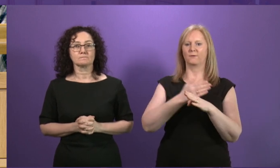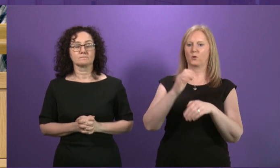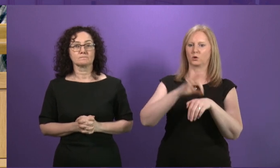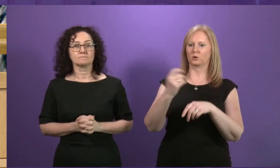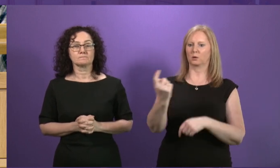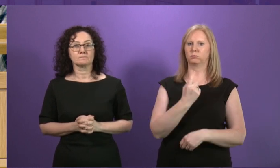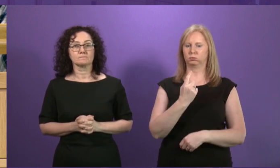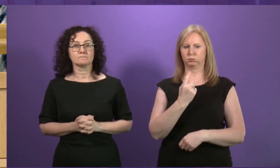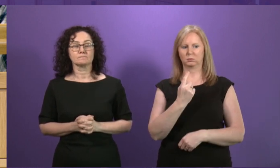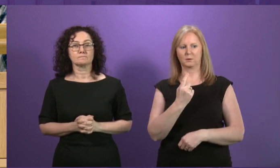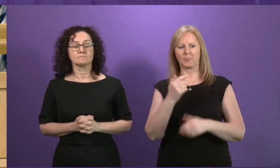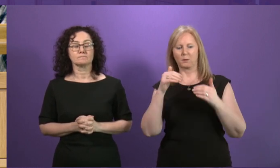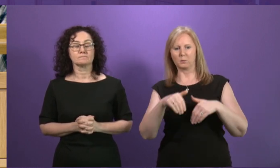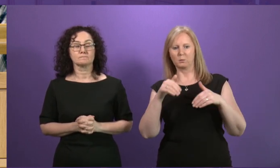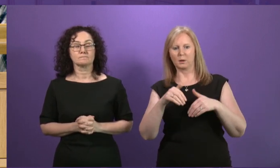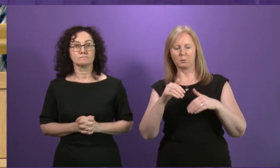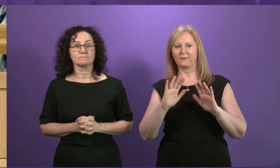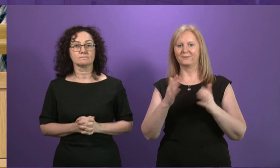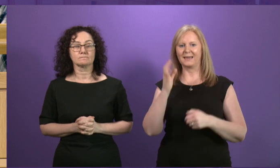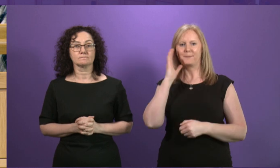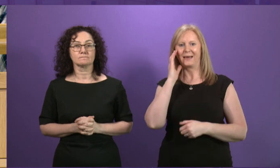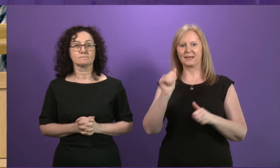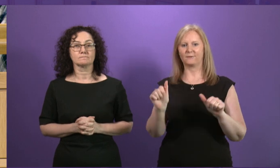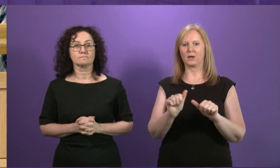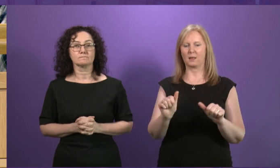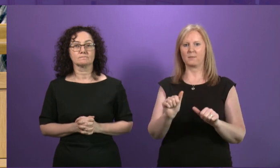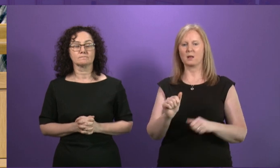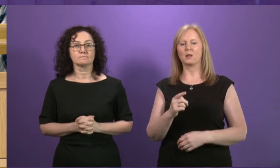as no beds were available. Does the First Minister agree that that is